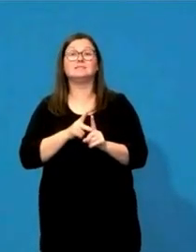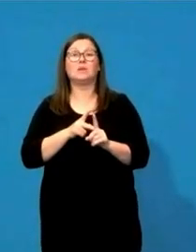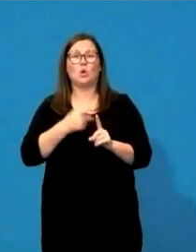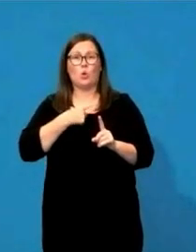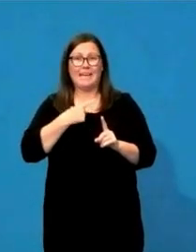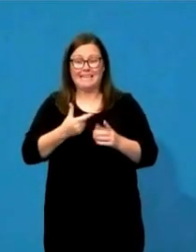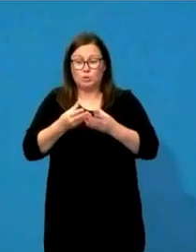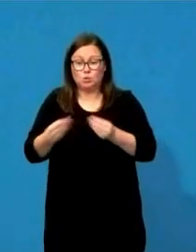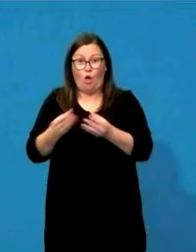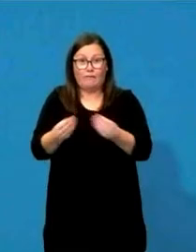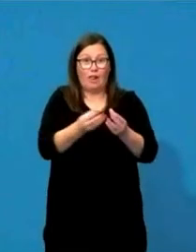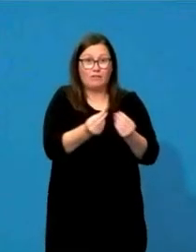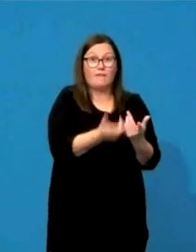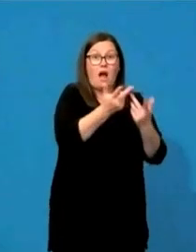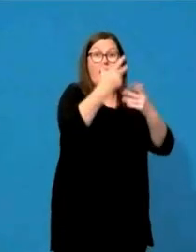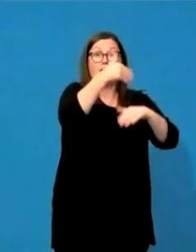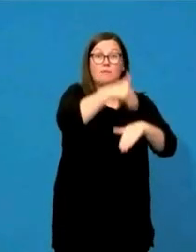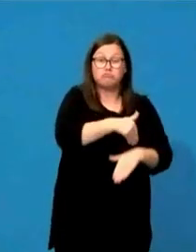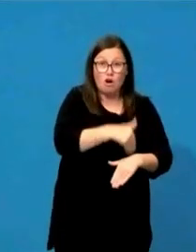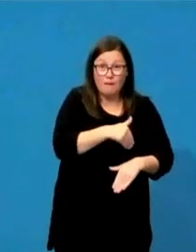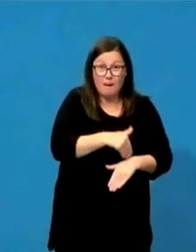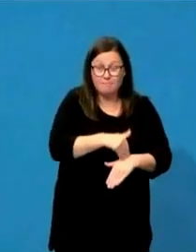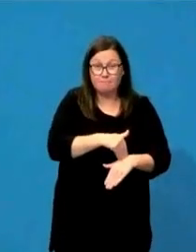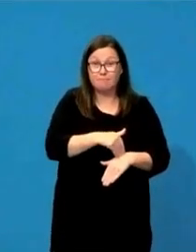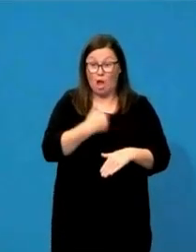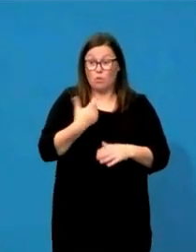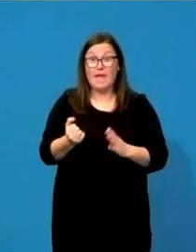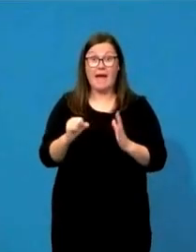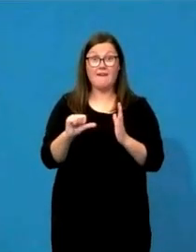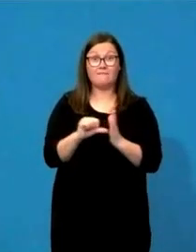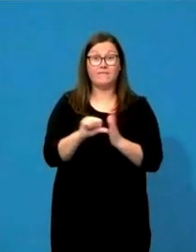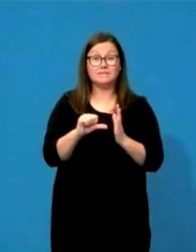We have funding and a pathway to do it, but there's no specialised support coordinators